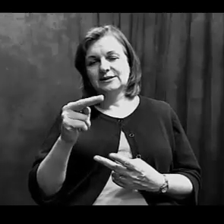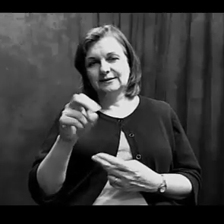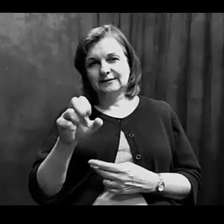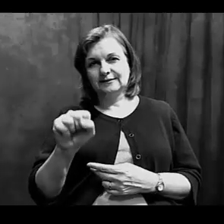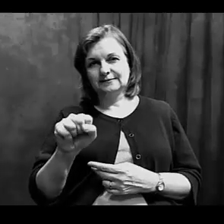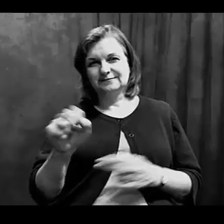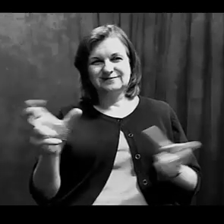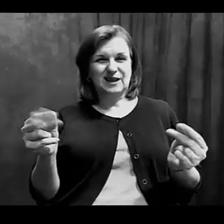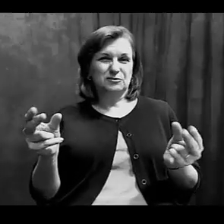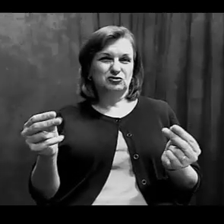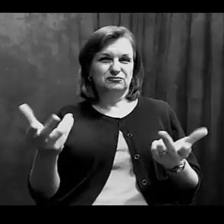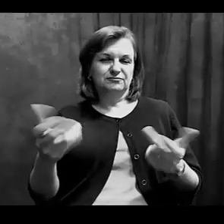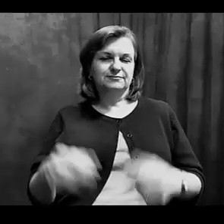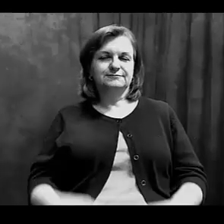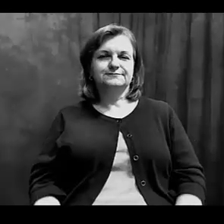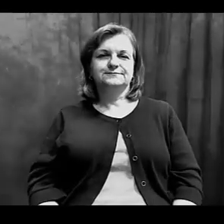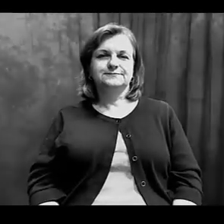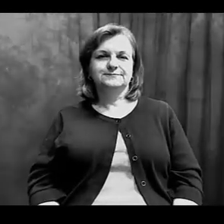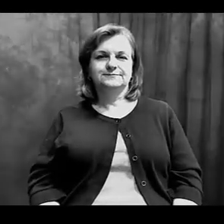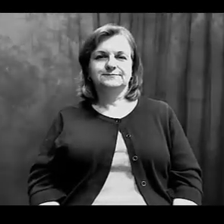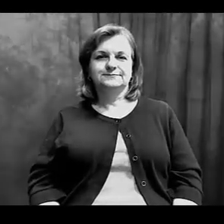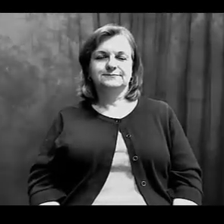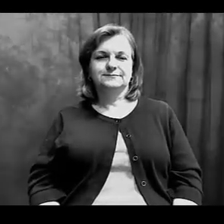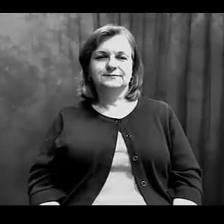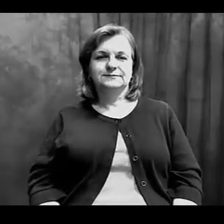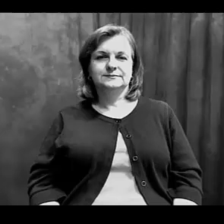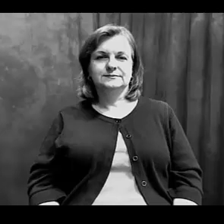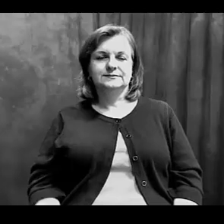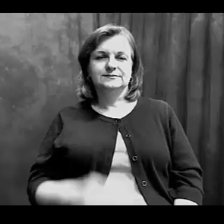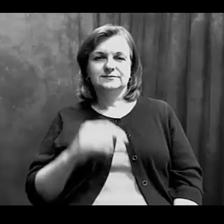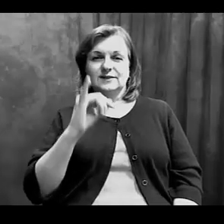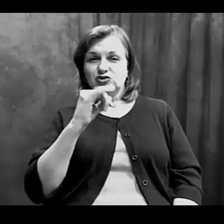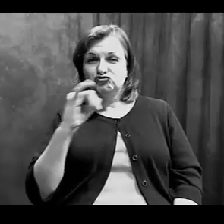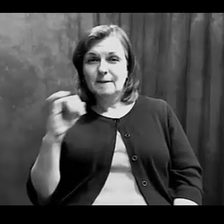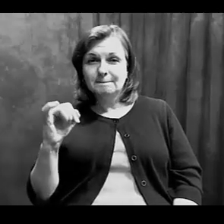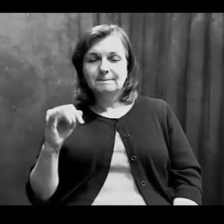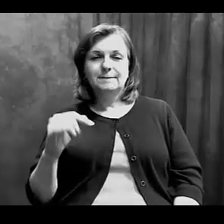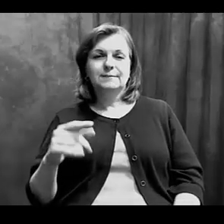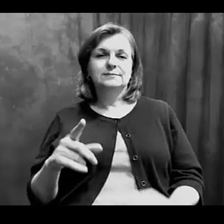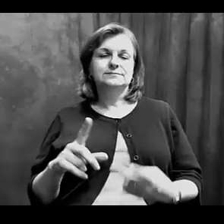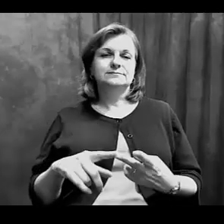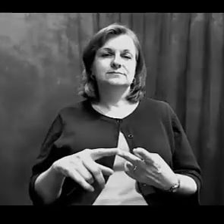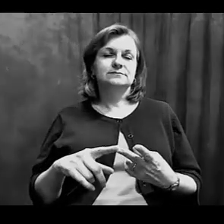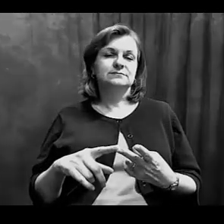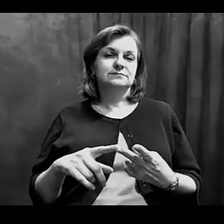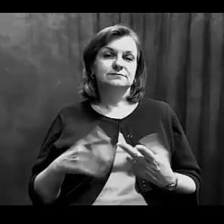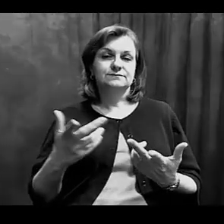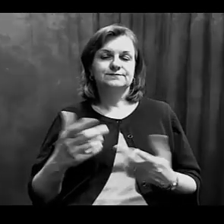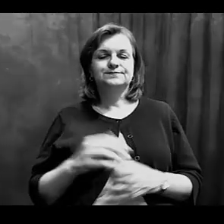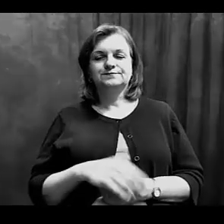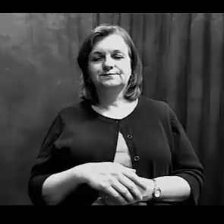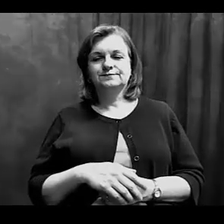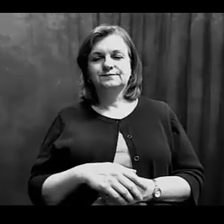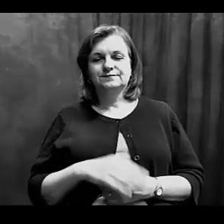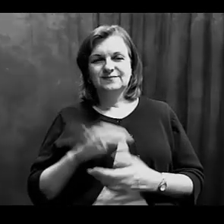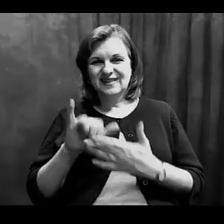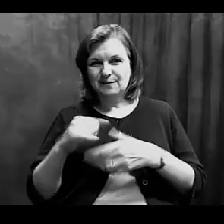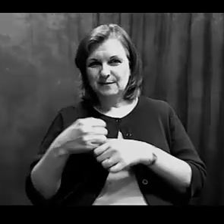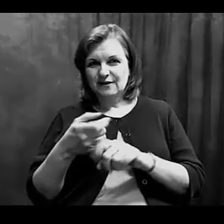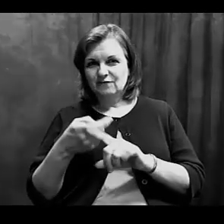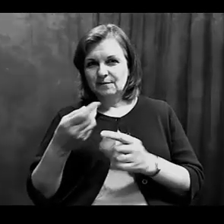and crustaceans so shrimp!